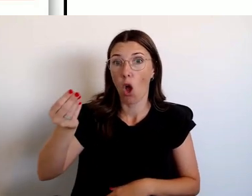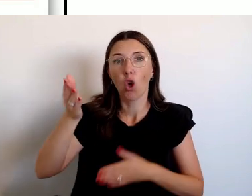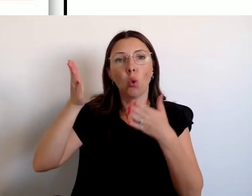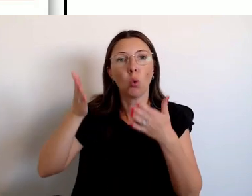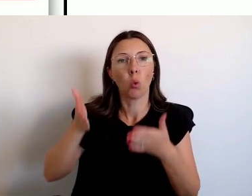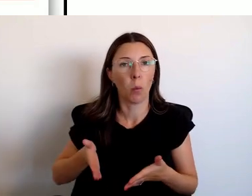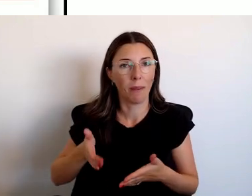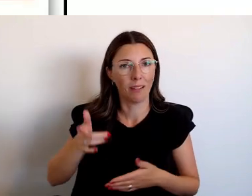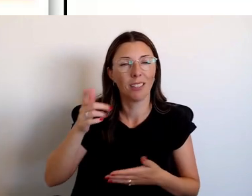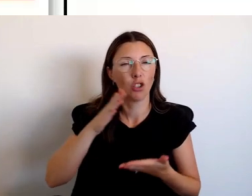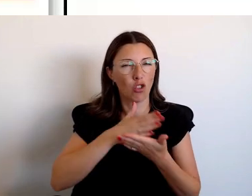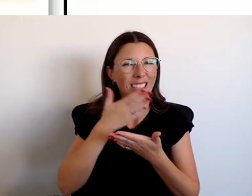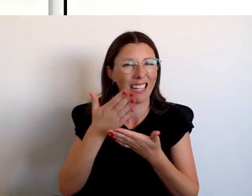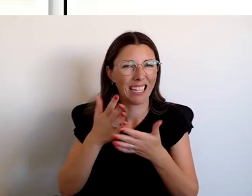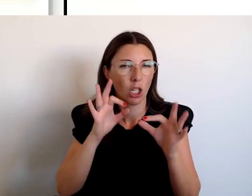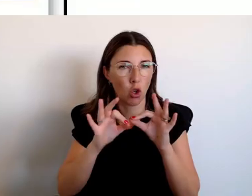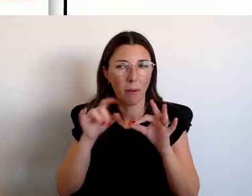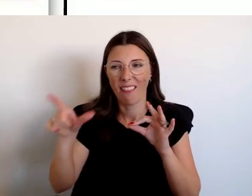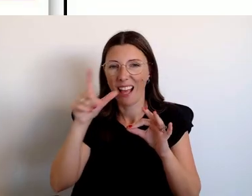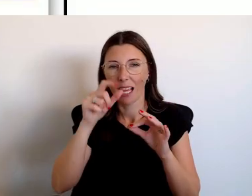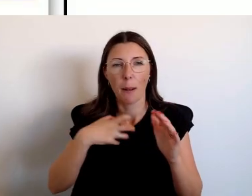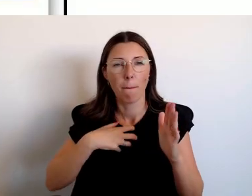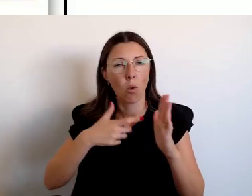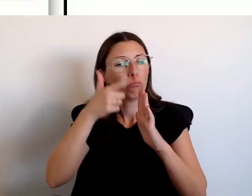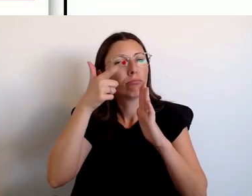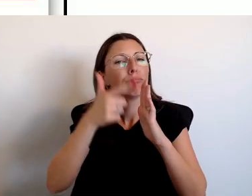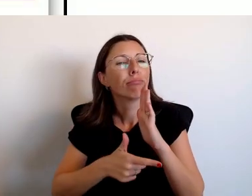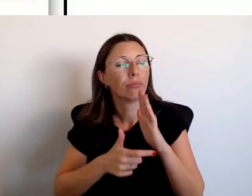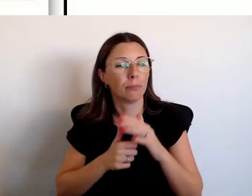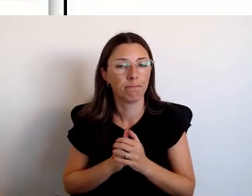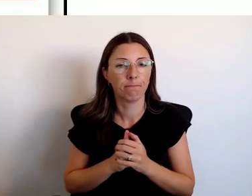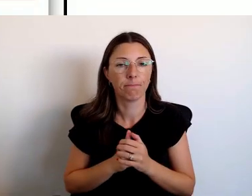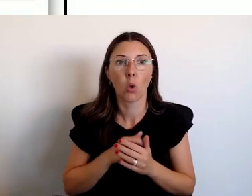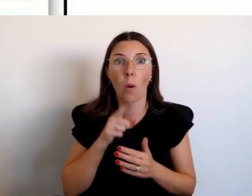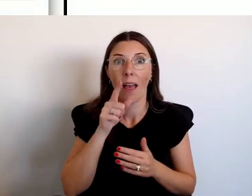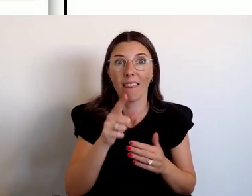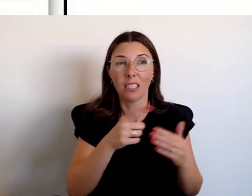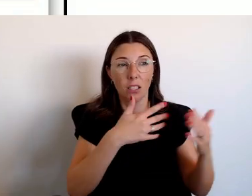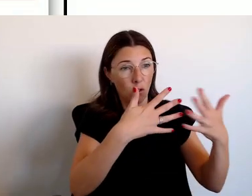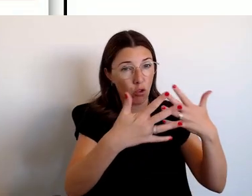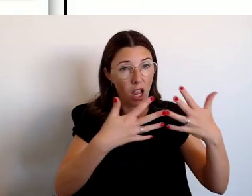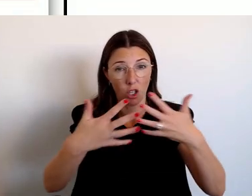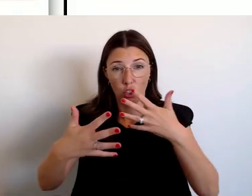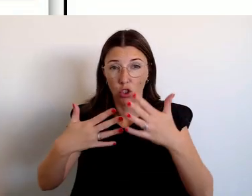translator interpreter for them to go through and go through in more detail. So again, this triage process using Whisper, we're hoping